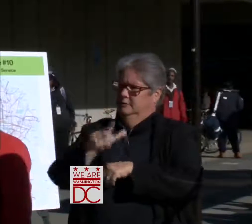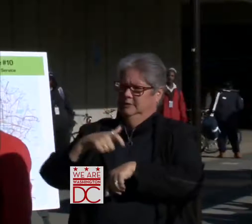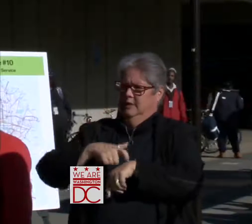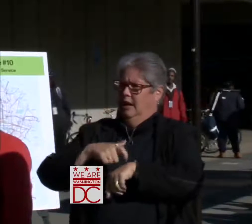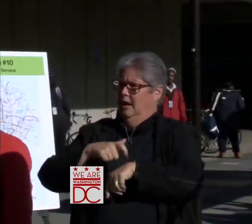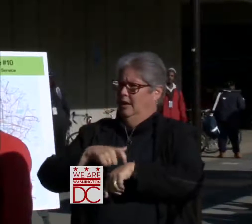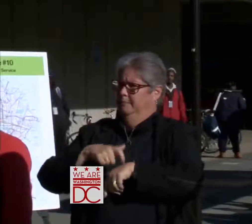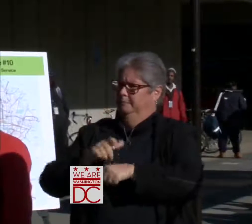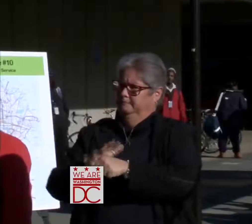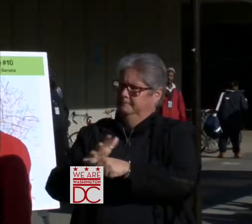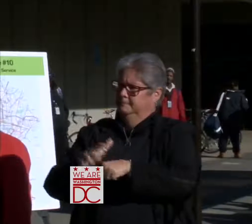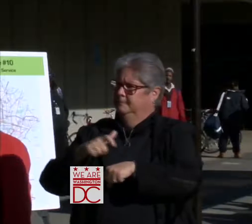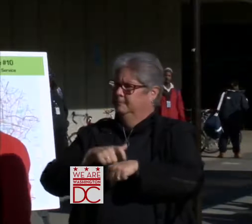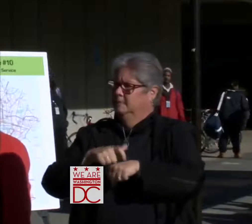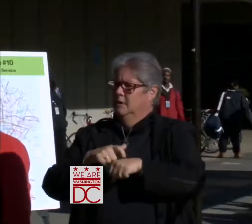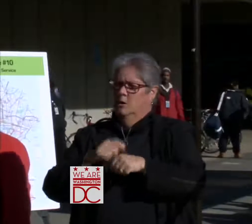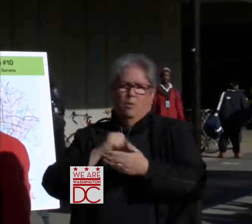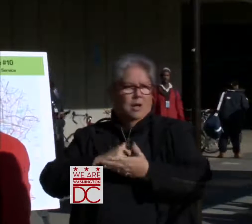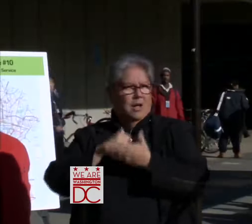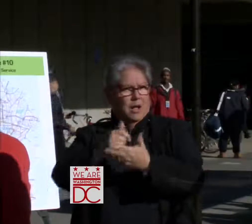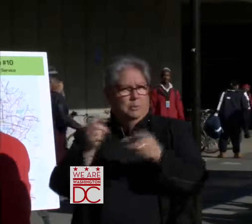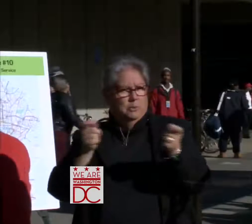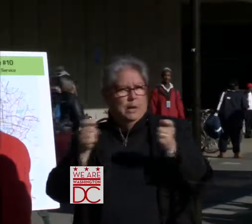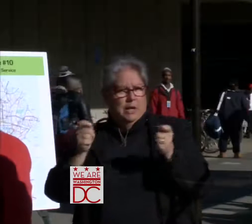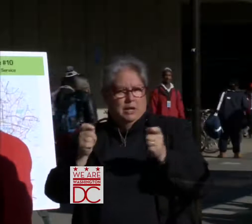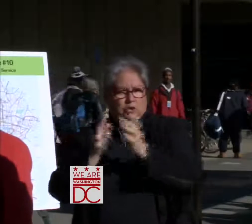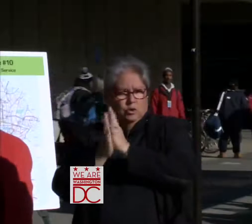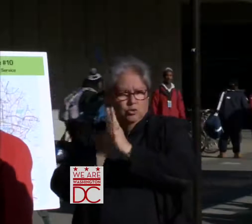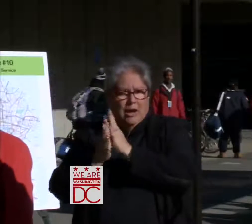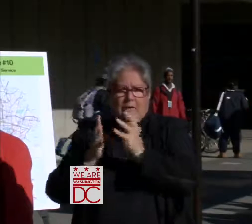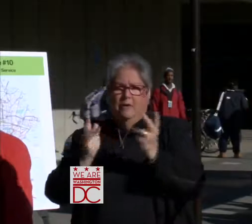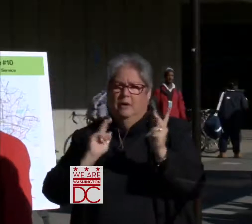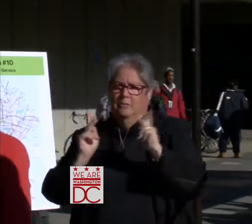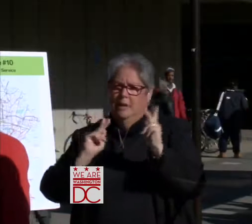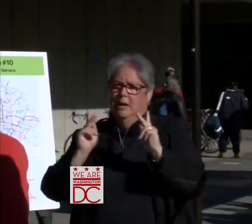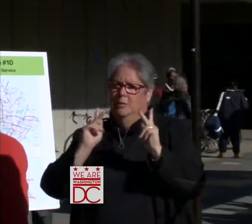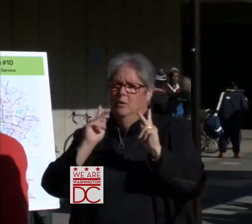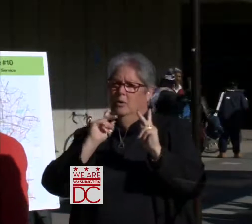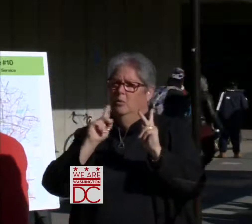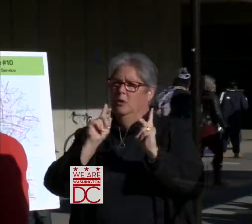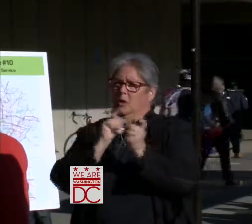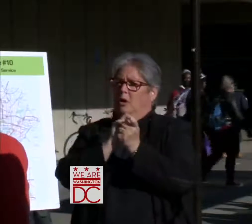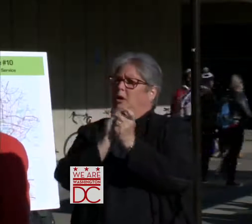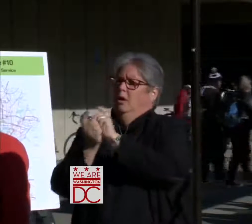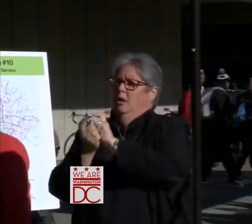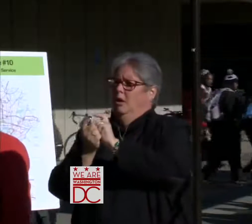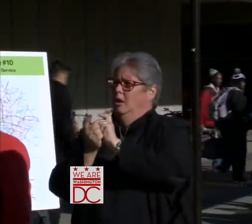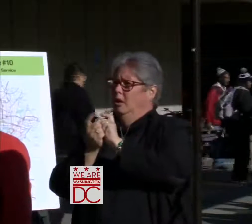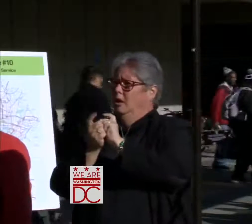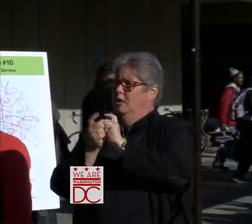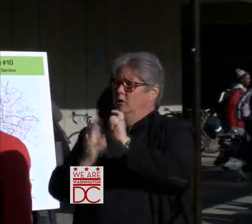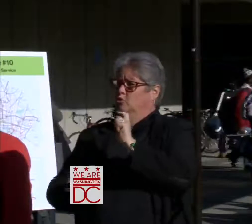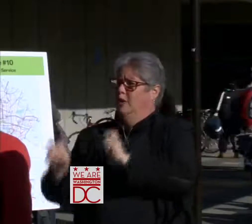THIS WILL HELP US MANAGE THE TRAFFIC. IF YOU CAN SHIFT YOUR TRAVEL OUTSIDE OF THE PEAK HOURS THAT